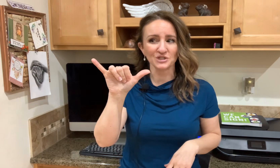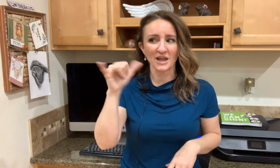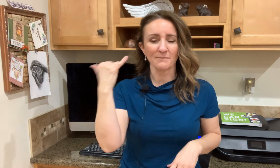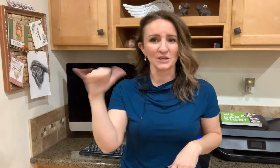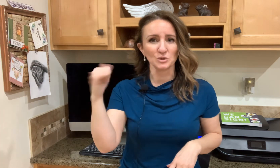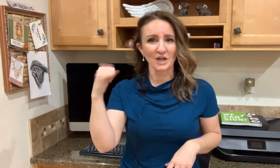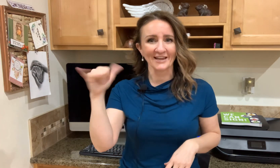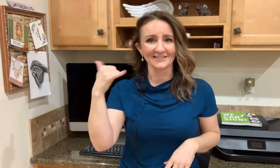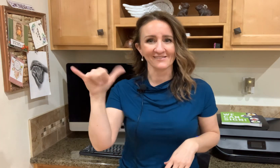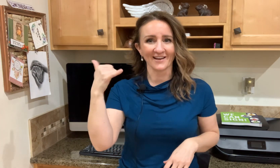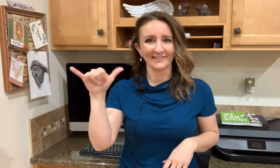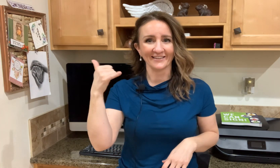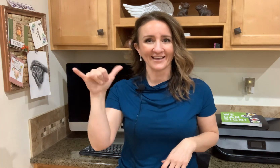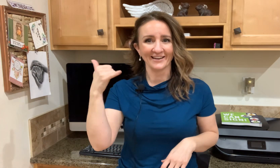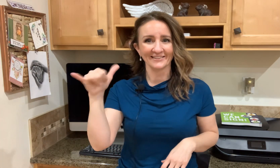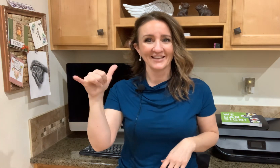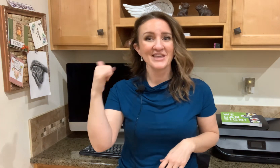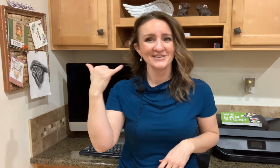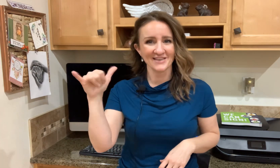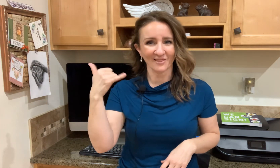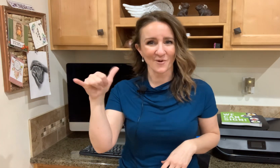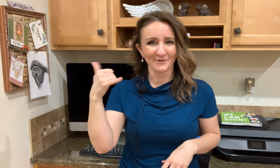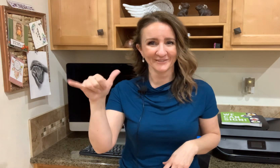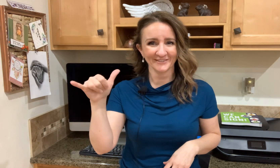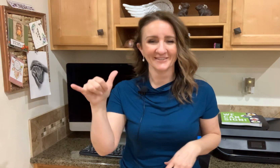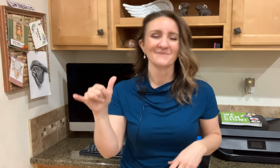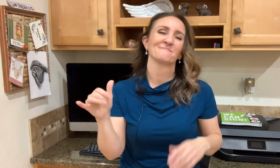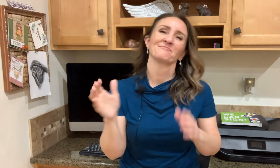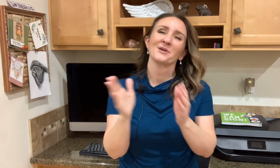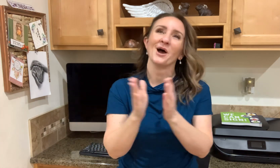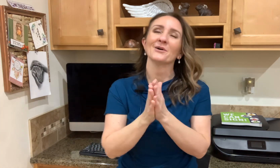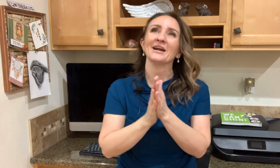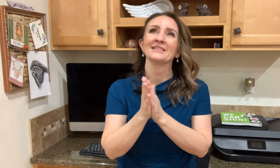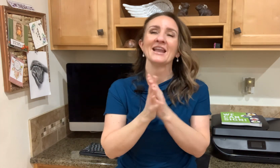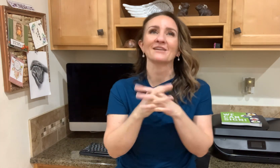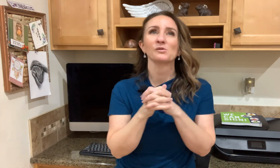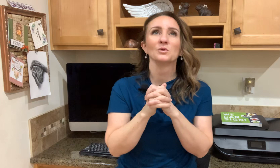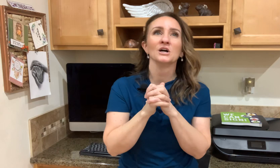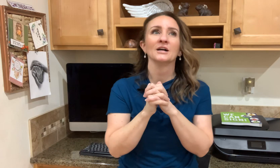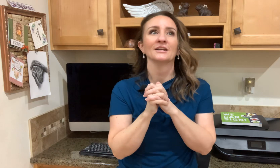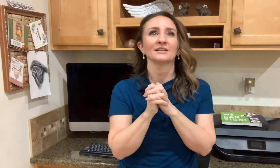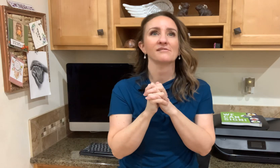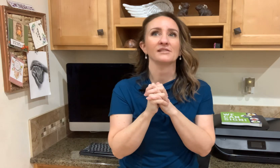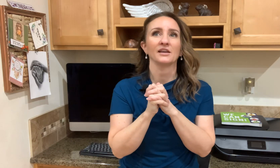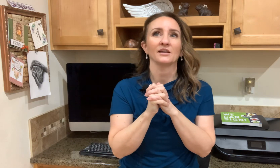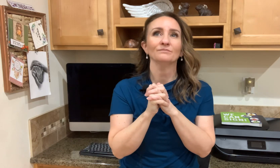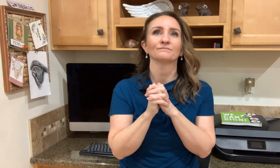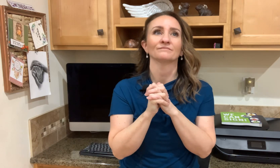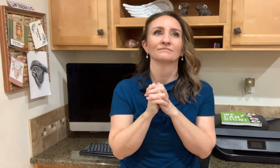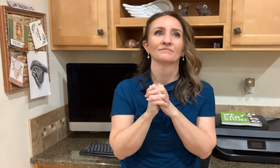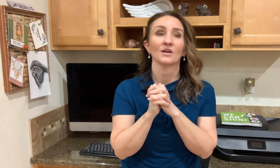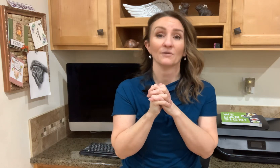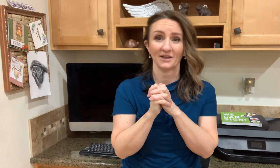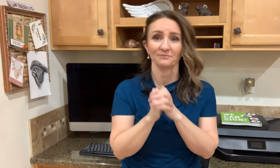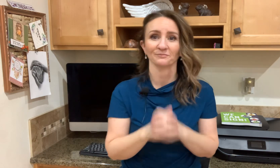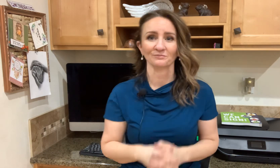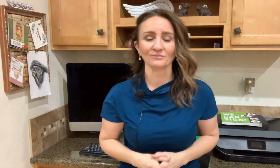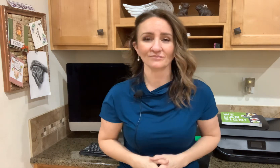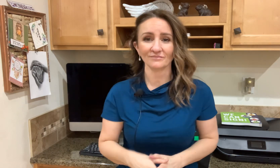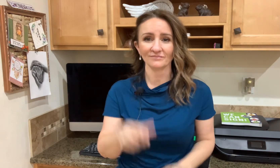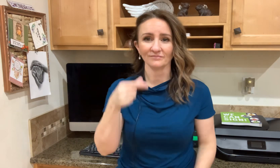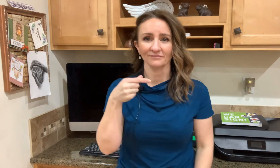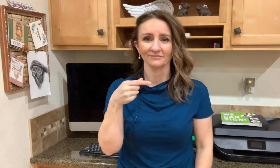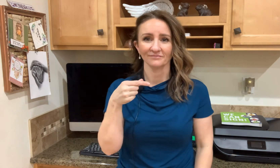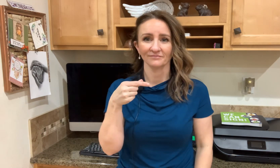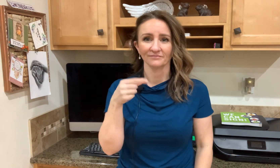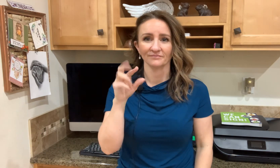and you shake it to the side like that, yellow. All right next one, let's see, okay...